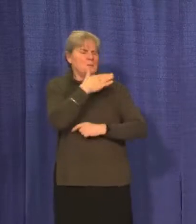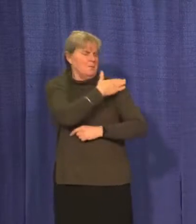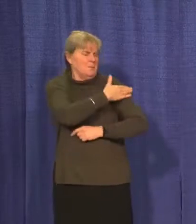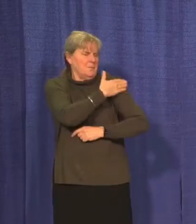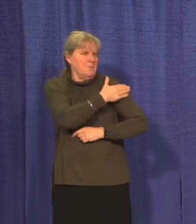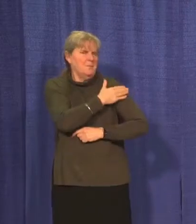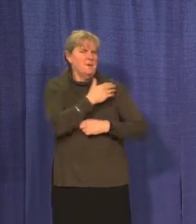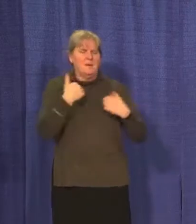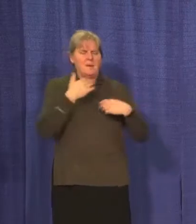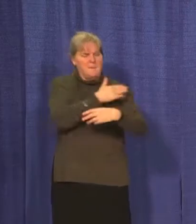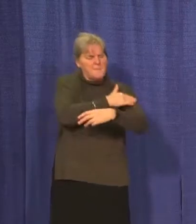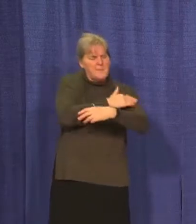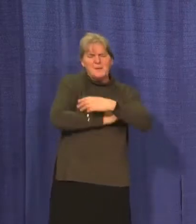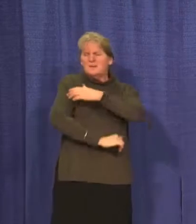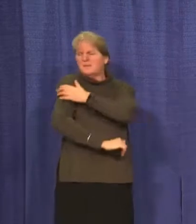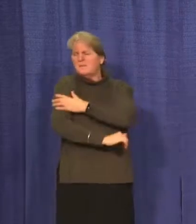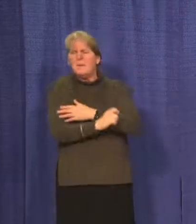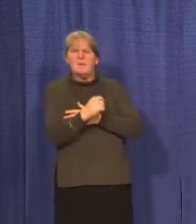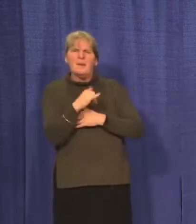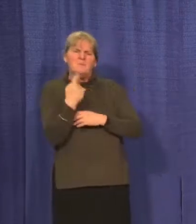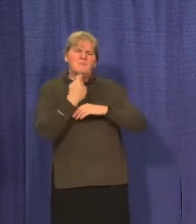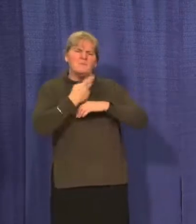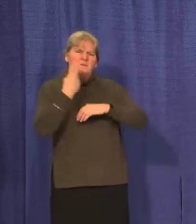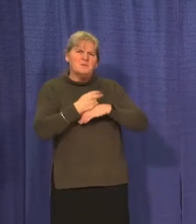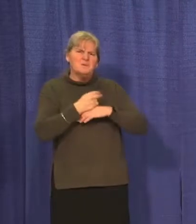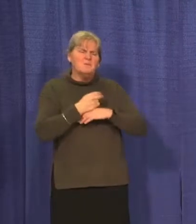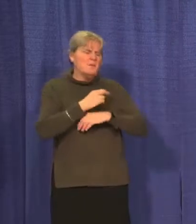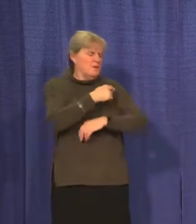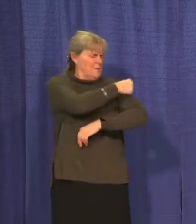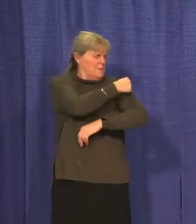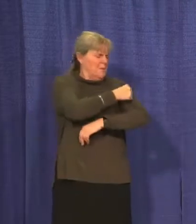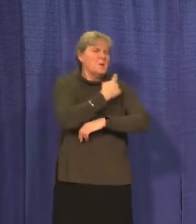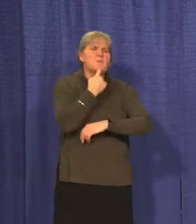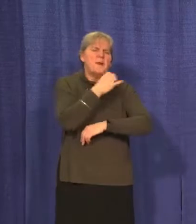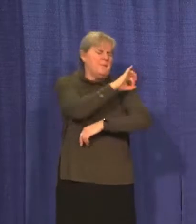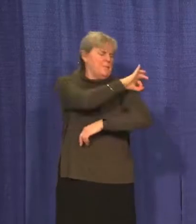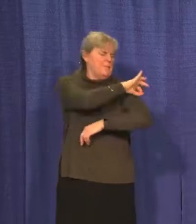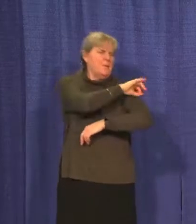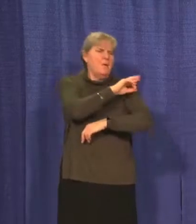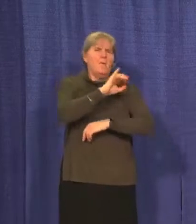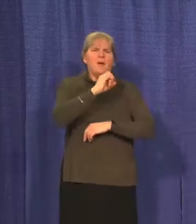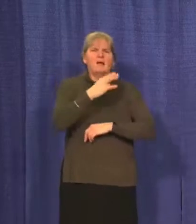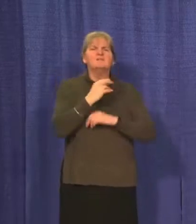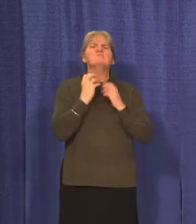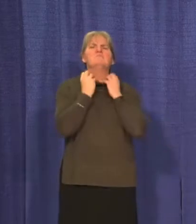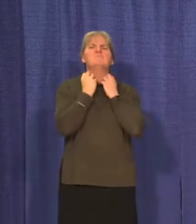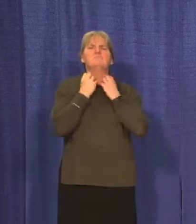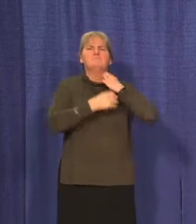A sore arm, and muscle aches for a day or two, even a rash at the injection site and sore lymph